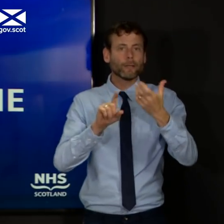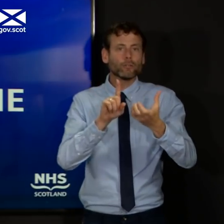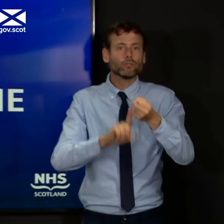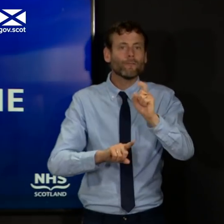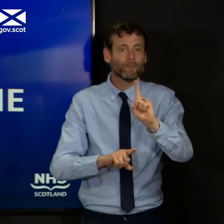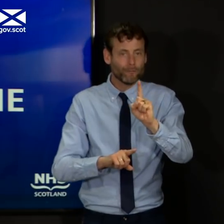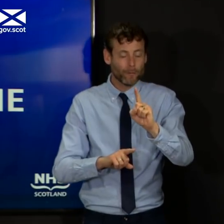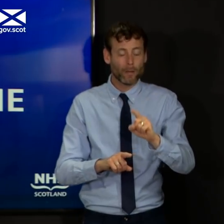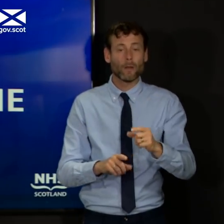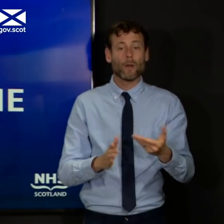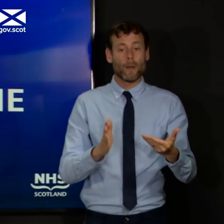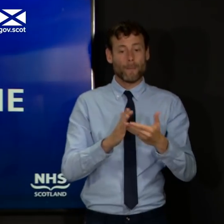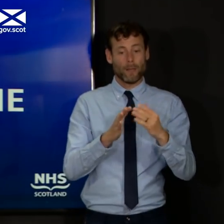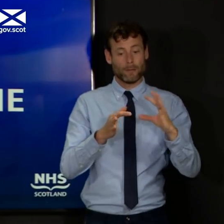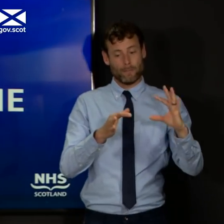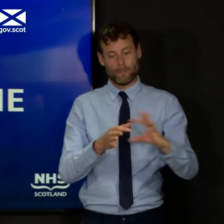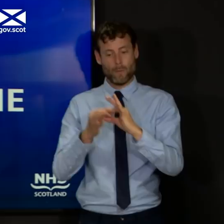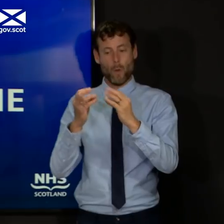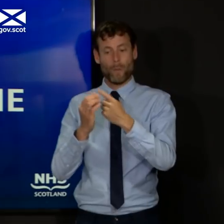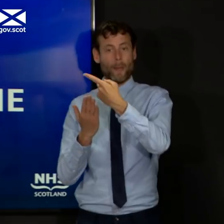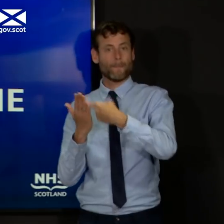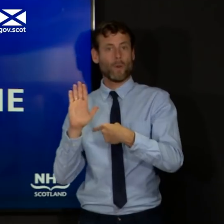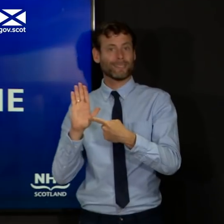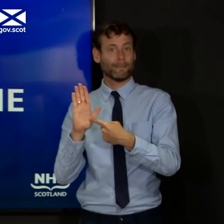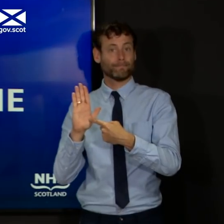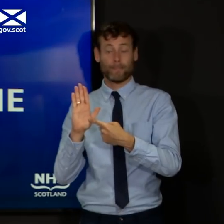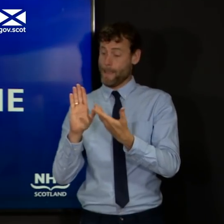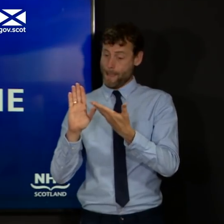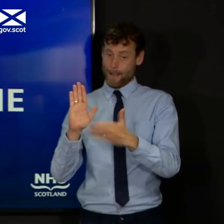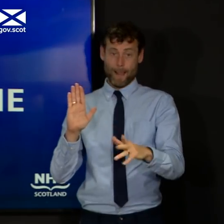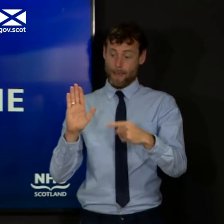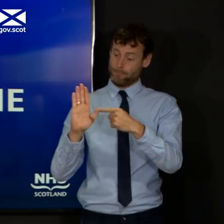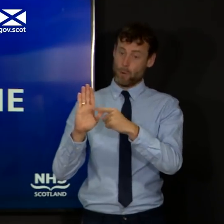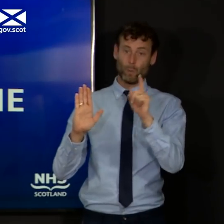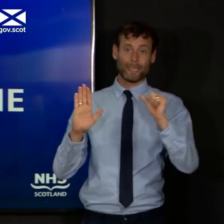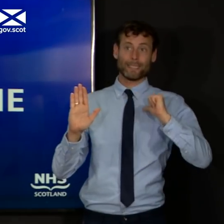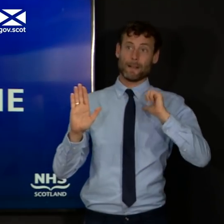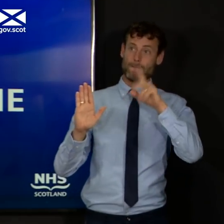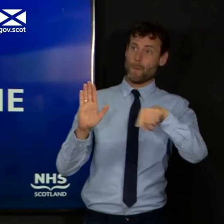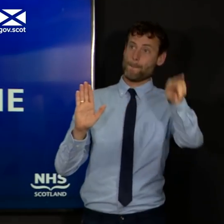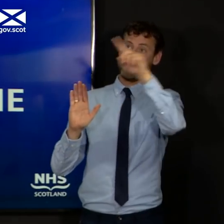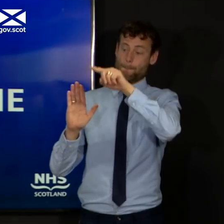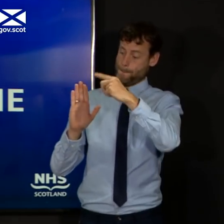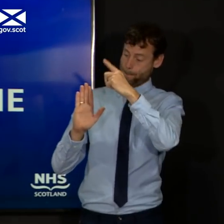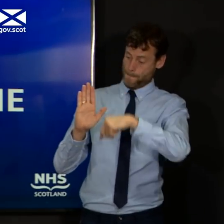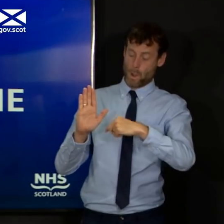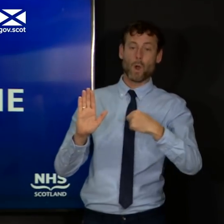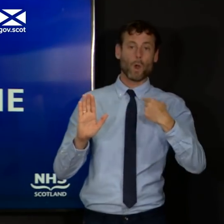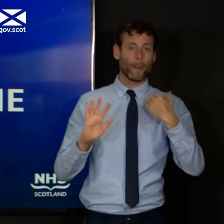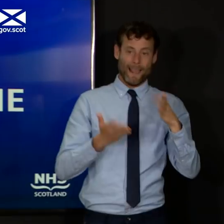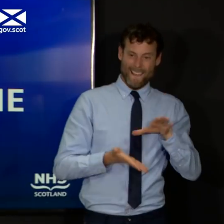clear, has been delivered. And we now have some additional resource. We have the UK Social